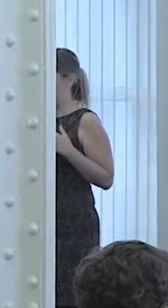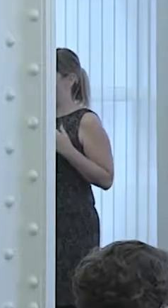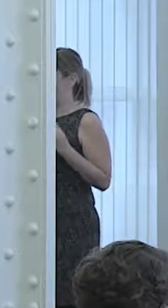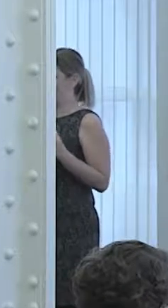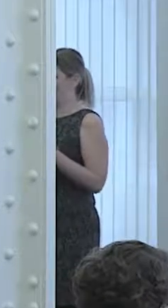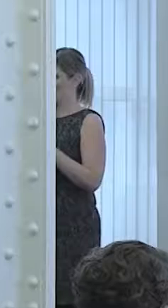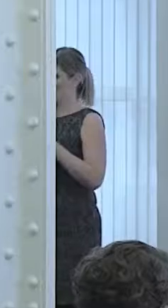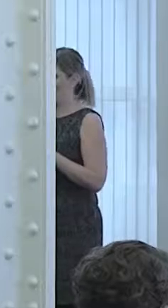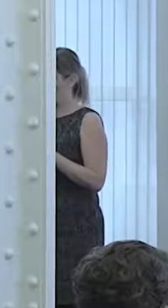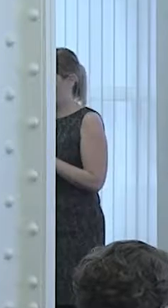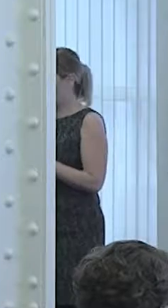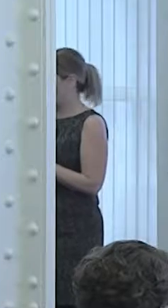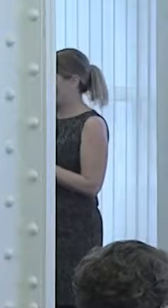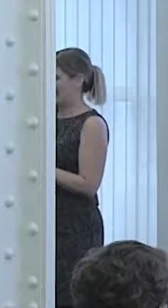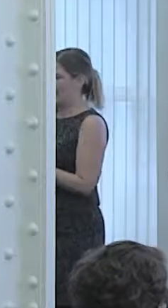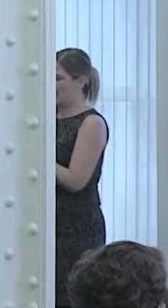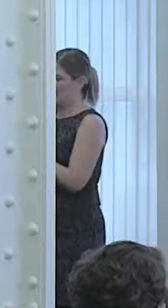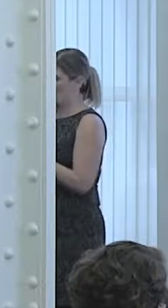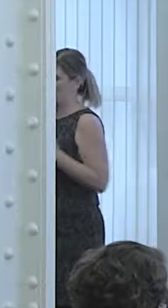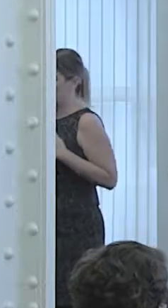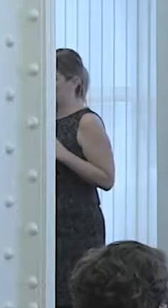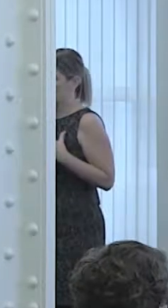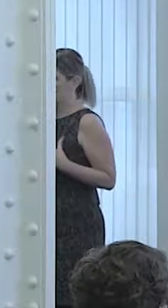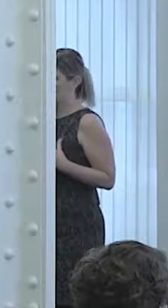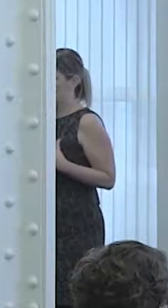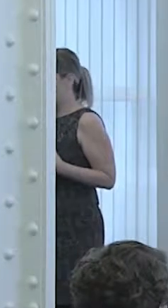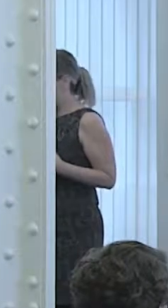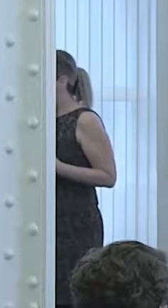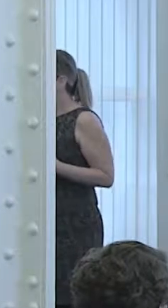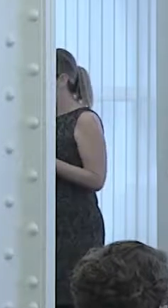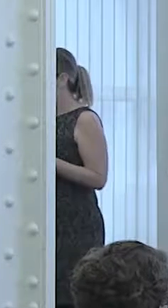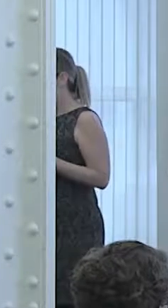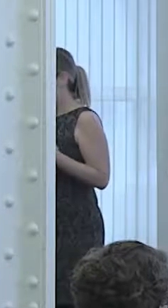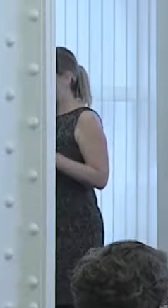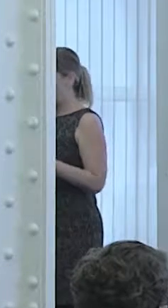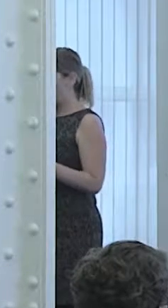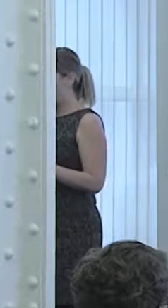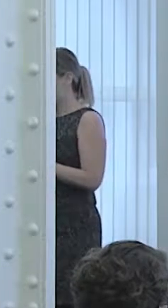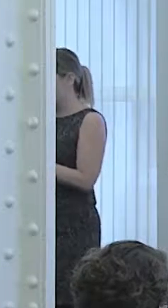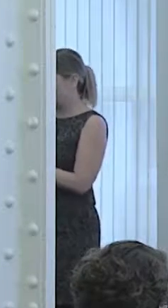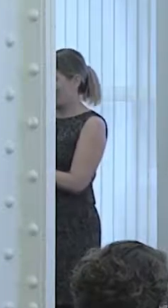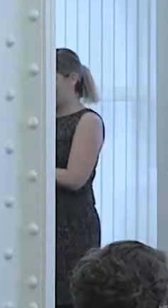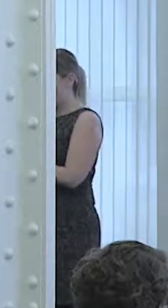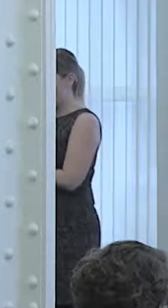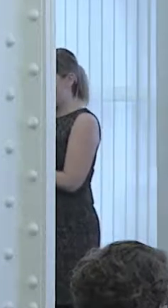with the kink community. They claim they want to let their freak flag fly,